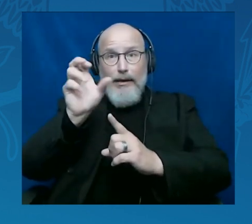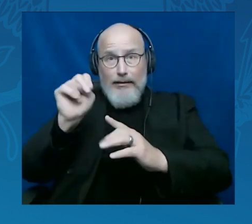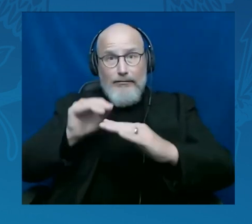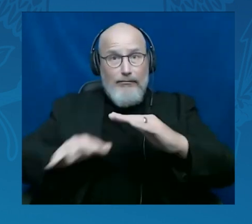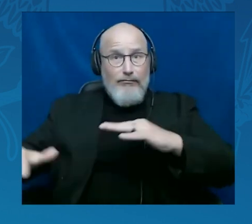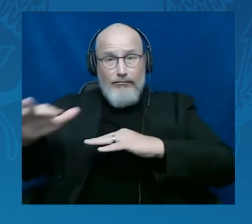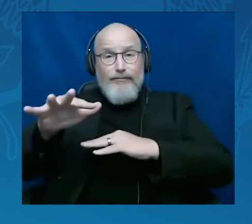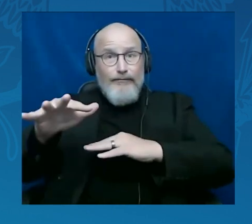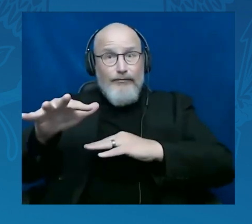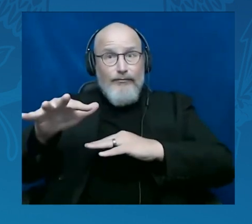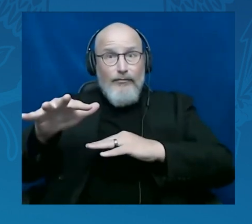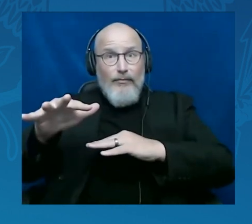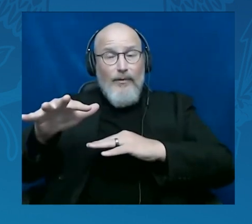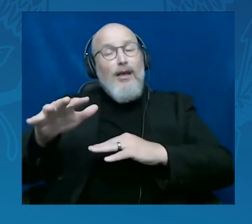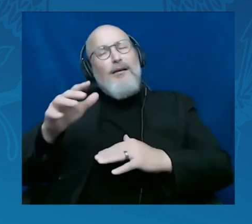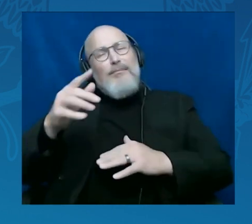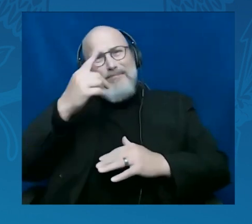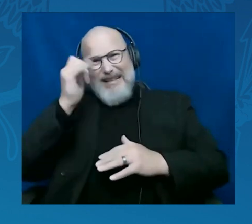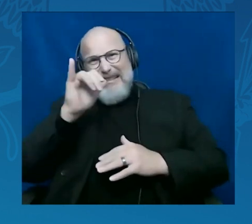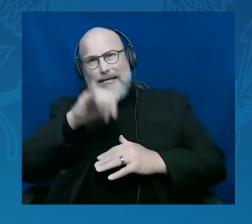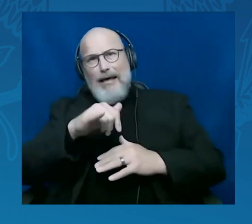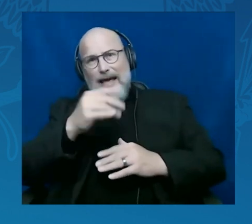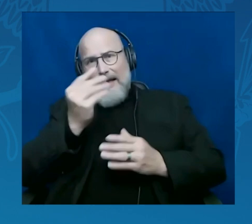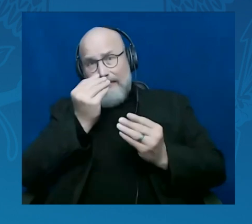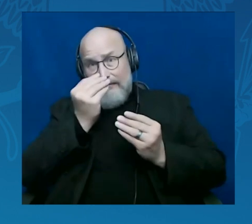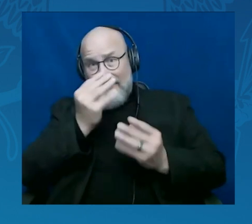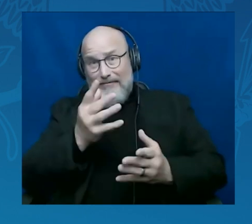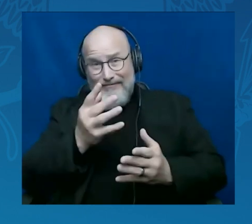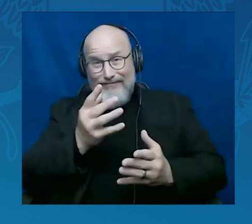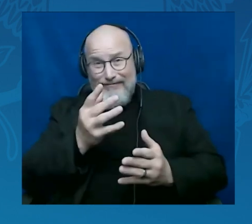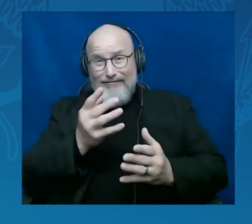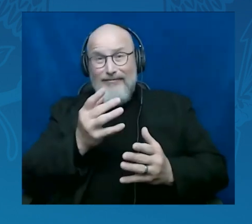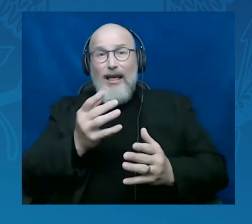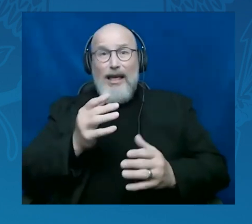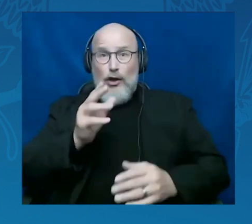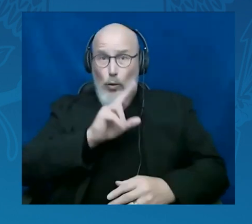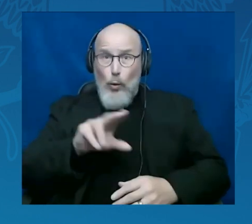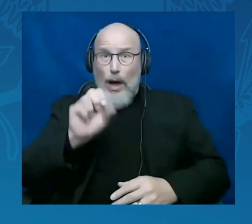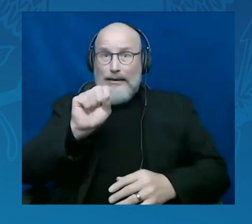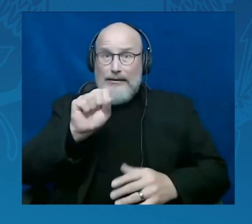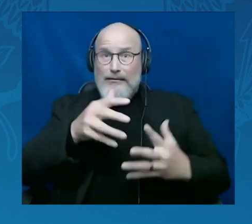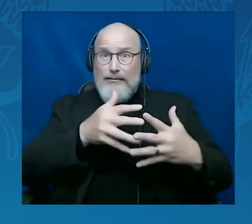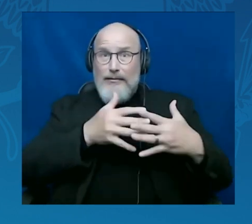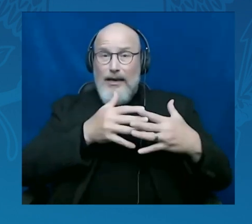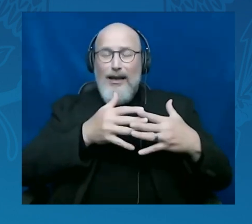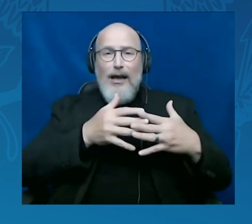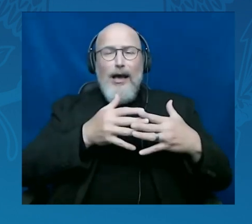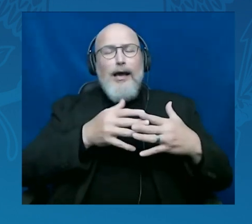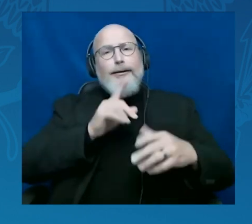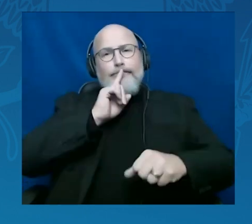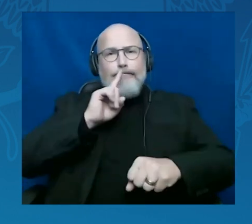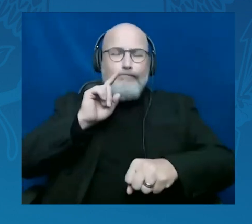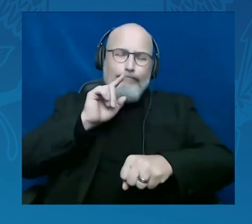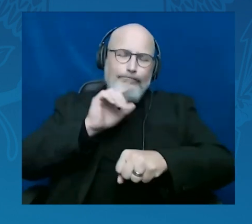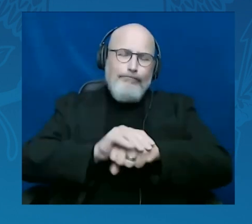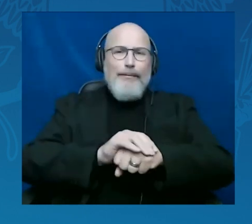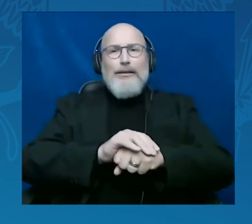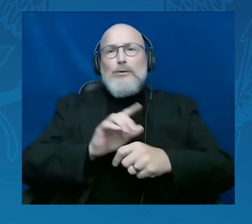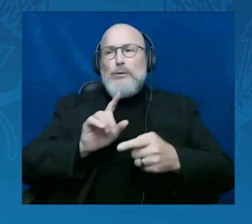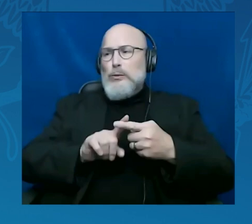The United States is committed to you, our neighbors, and we will take on these challenges together.